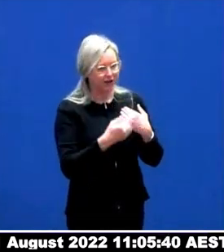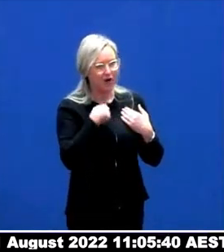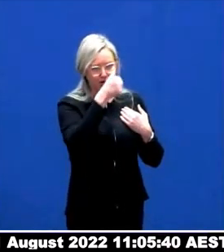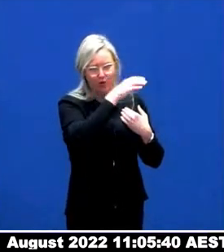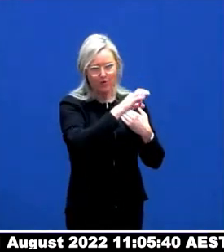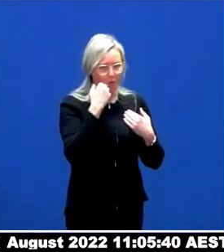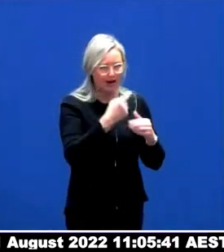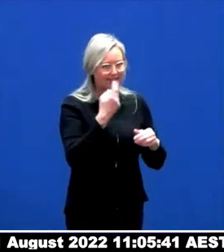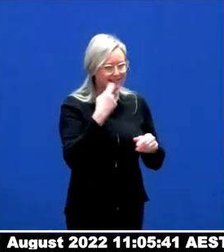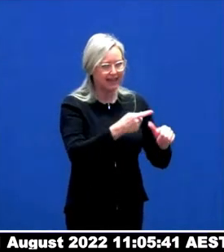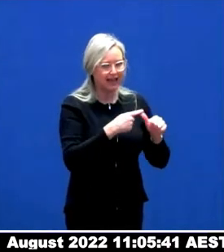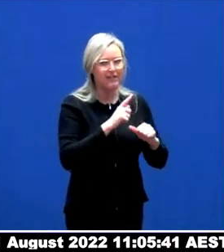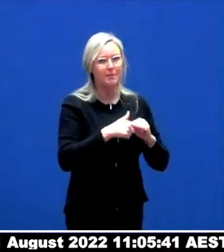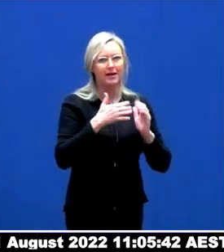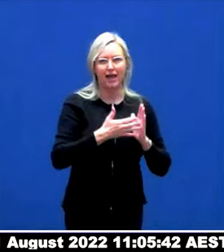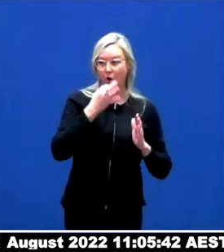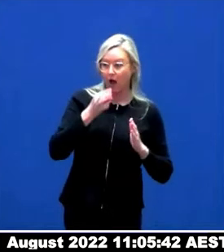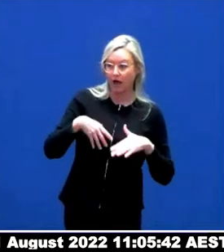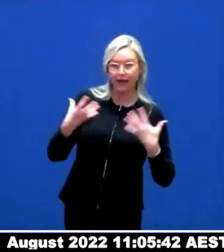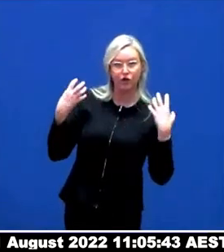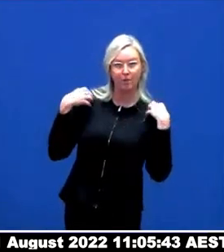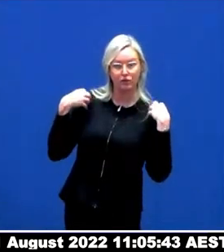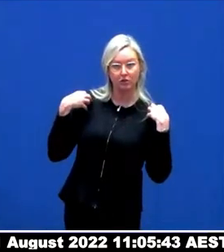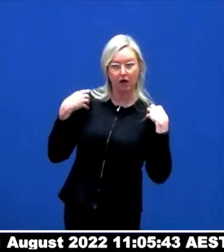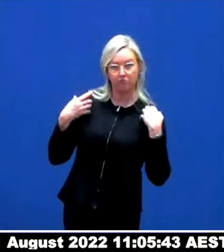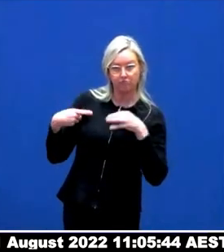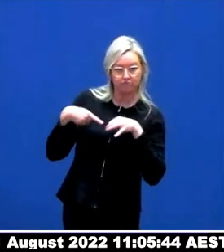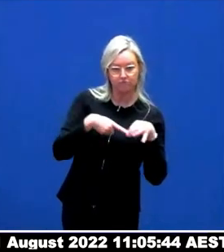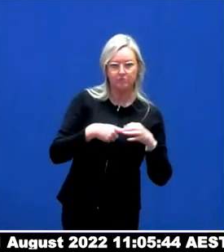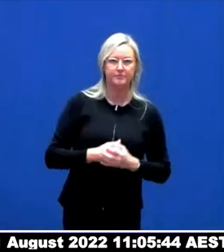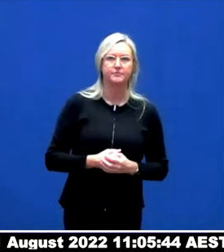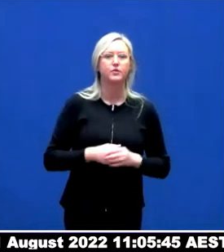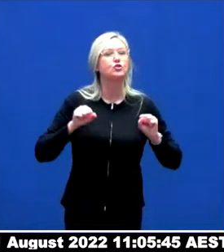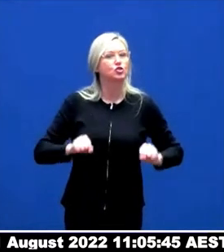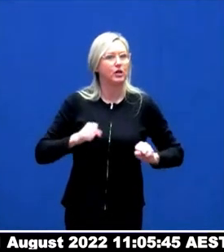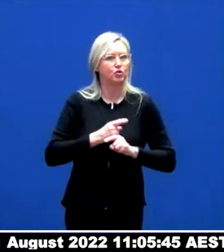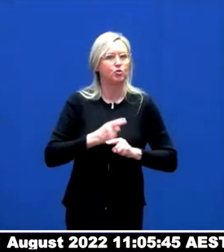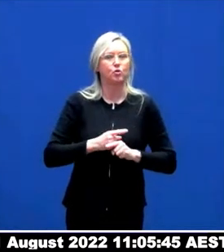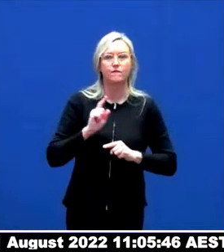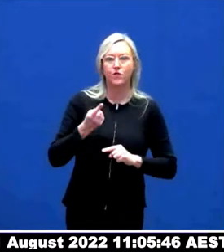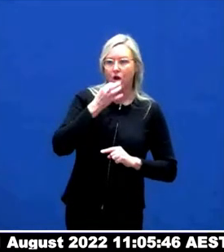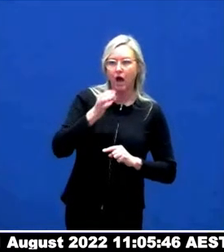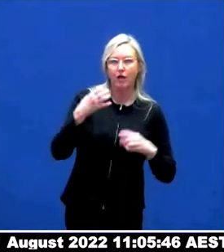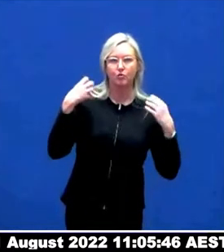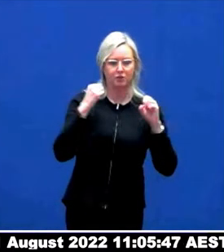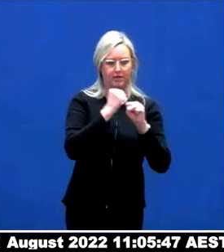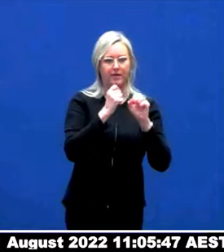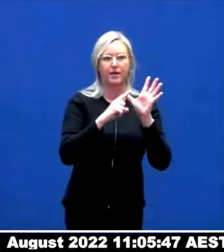Thank you, Chair. CHAIR: I shall ask Commissioner Galbally first if she has any questions she would like to put to you?